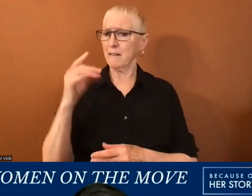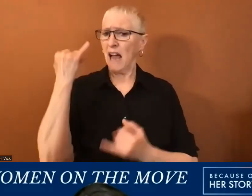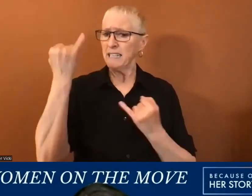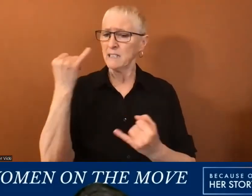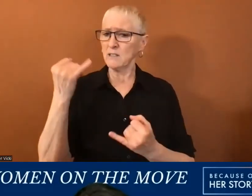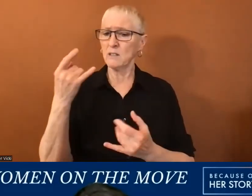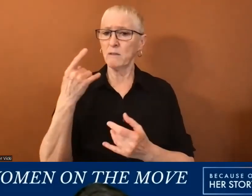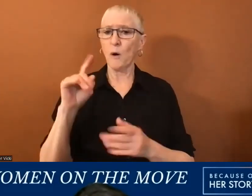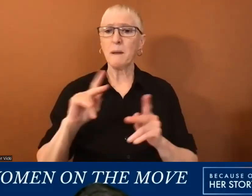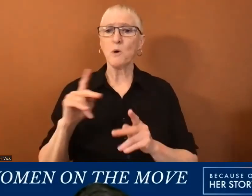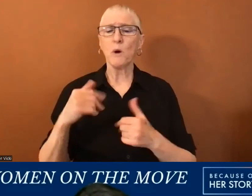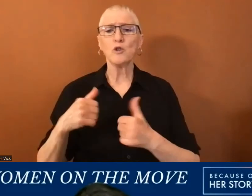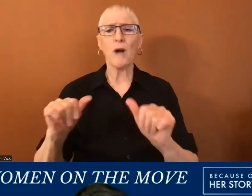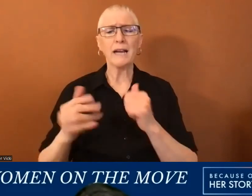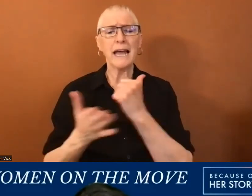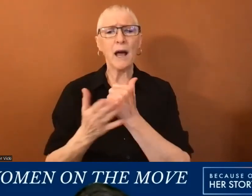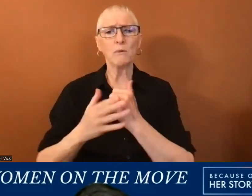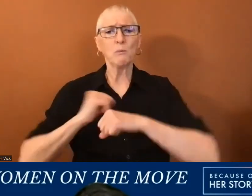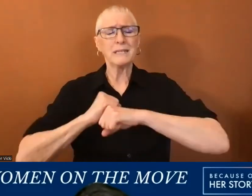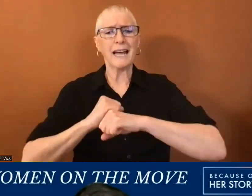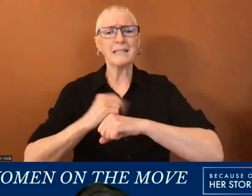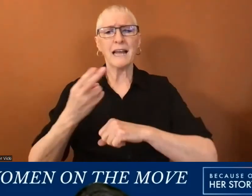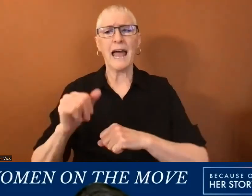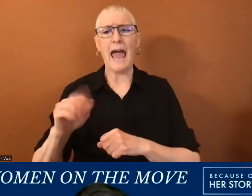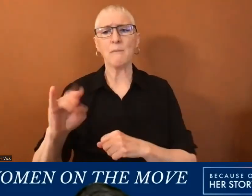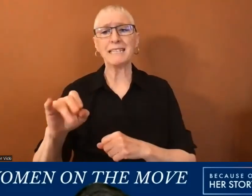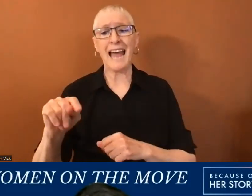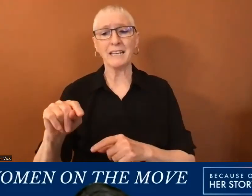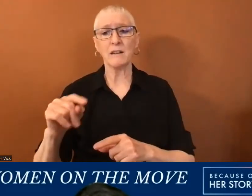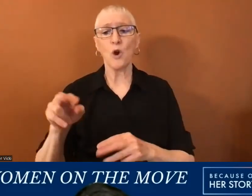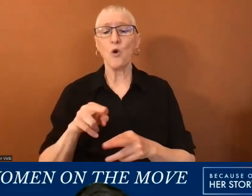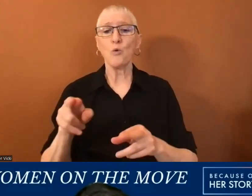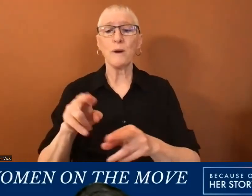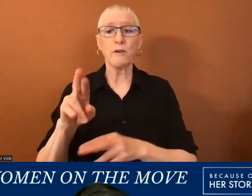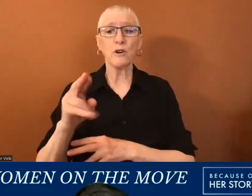are trying to help protect habitats for river herring or things that they could do at home?